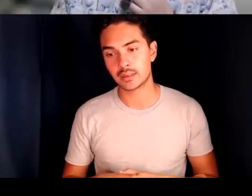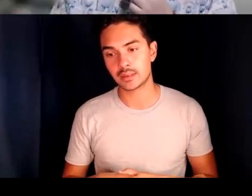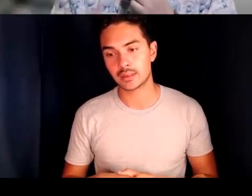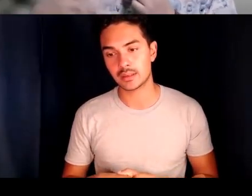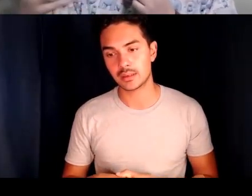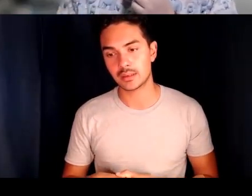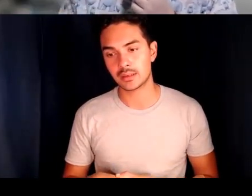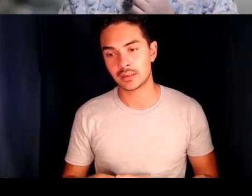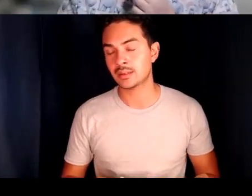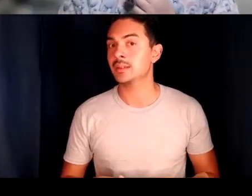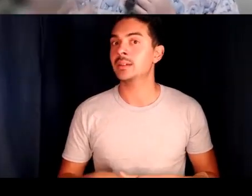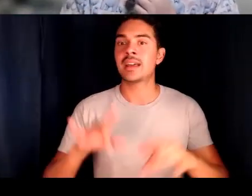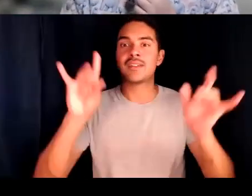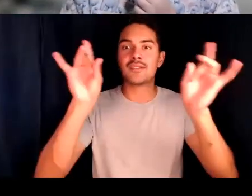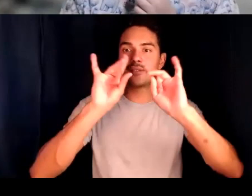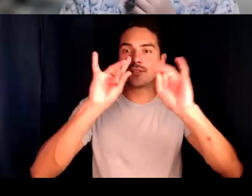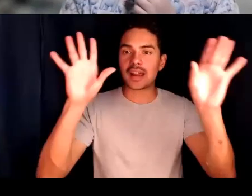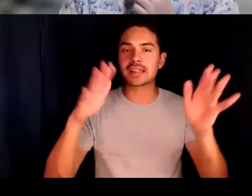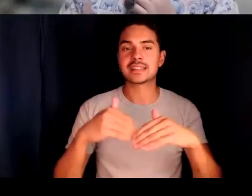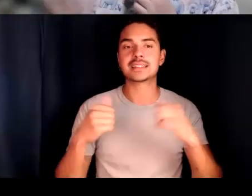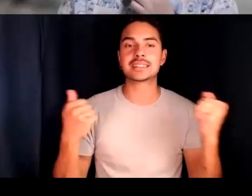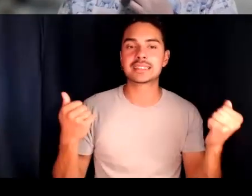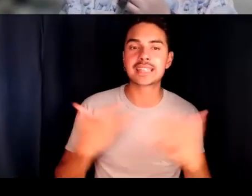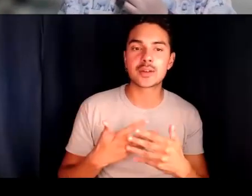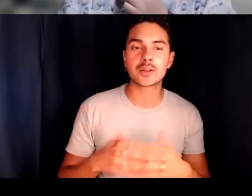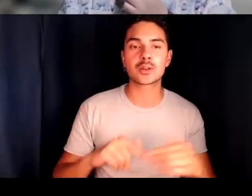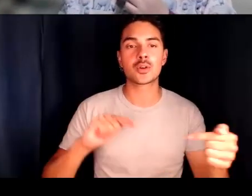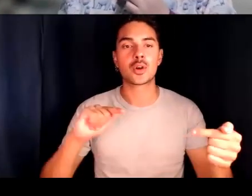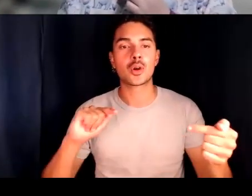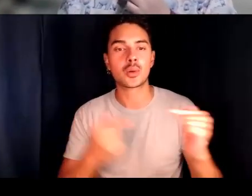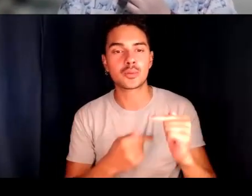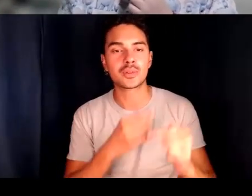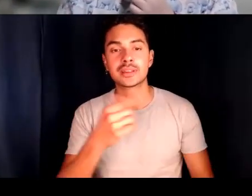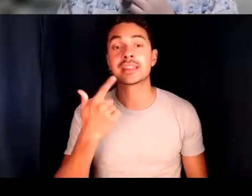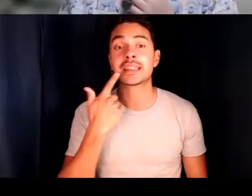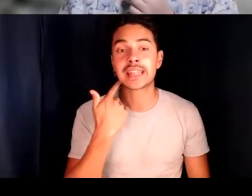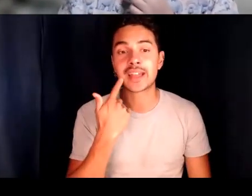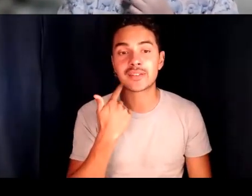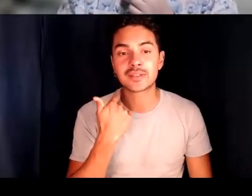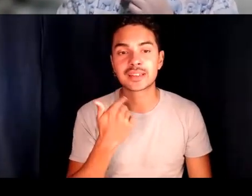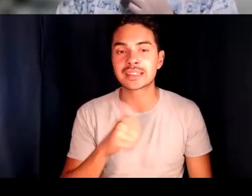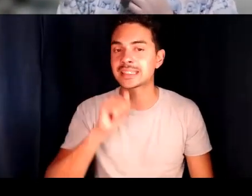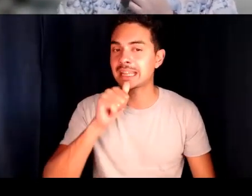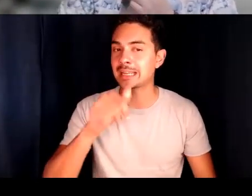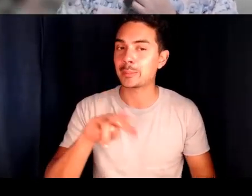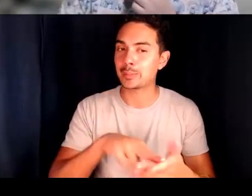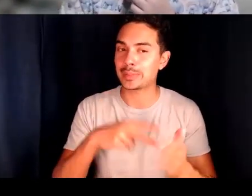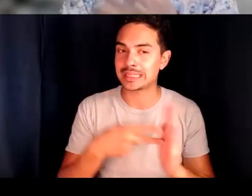violent or scary or harmful and they're laughing. It doesn't mean it's a joke